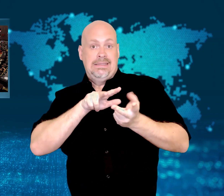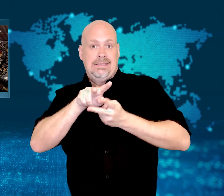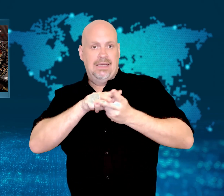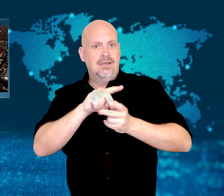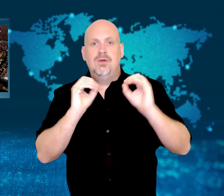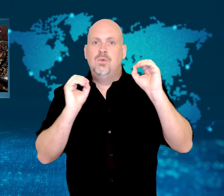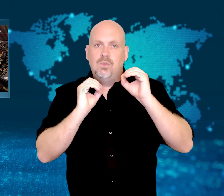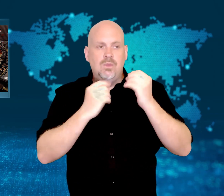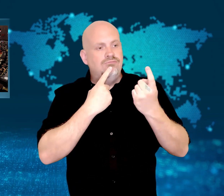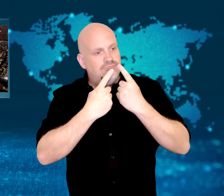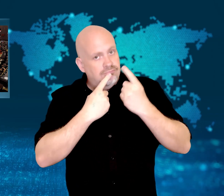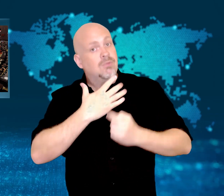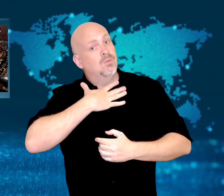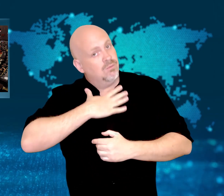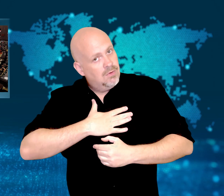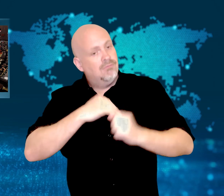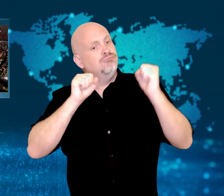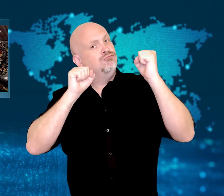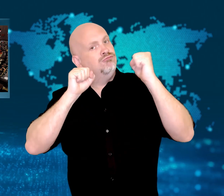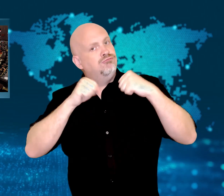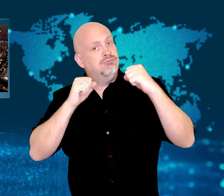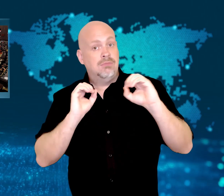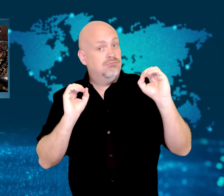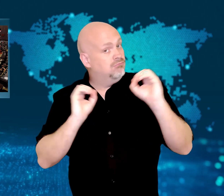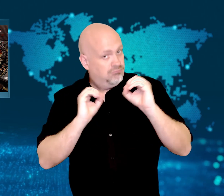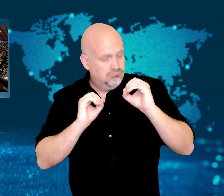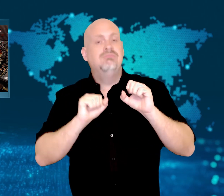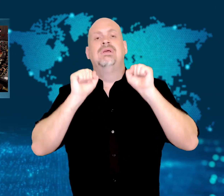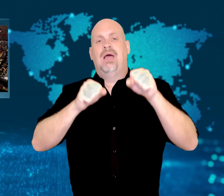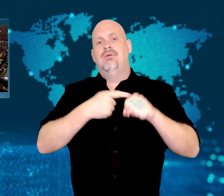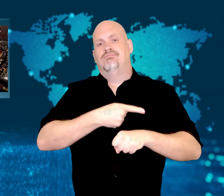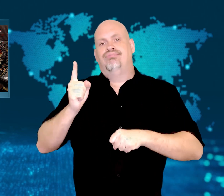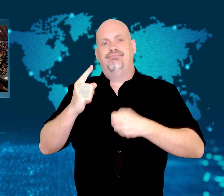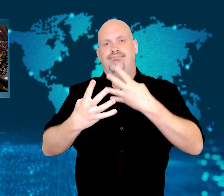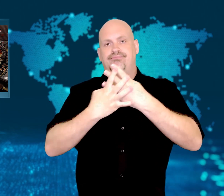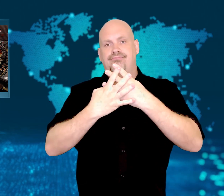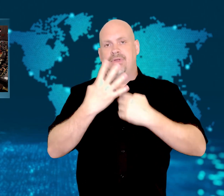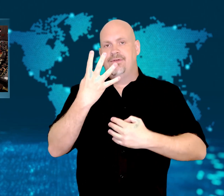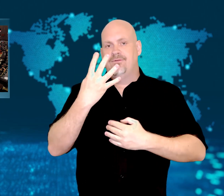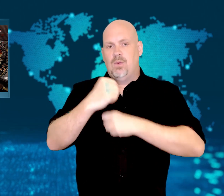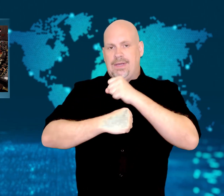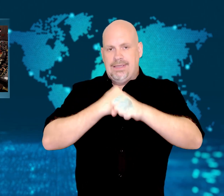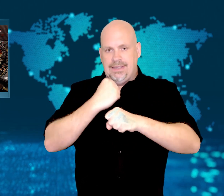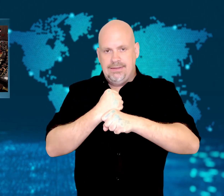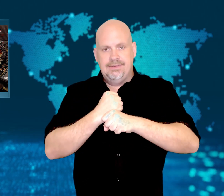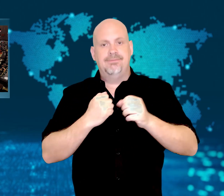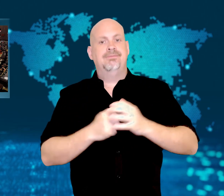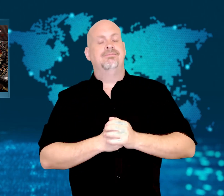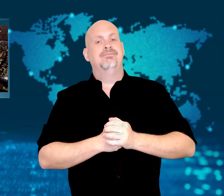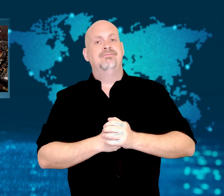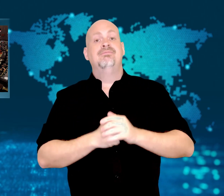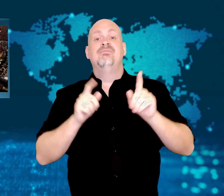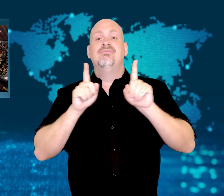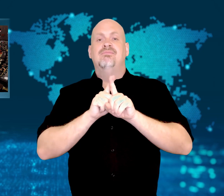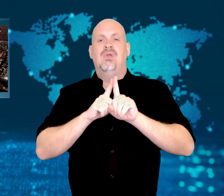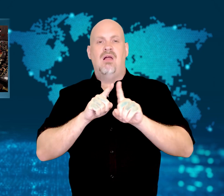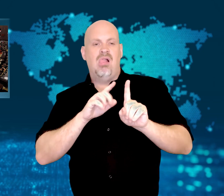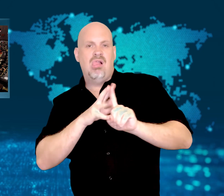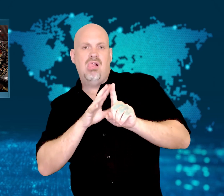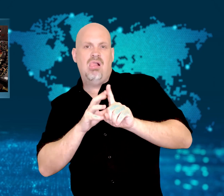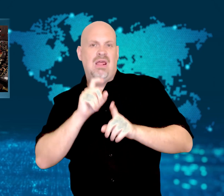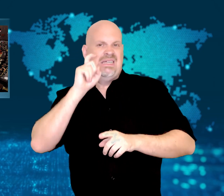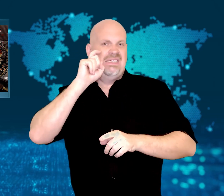and a 15-year term faces those who take part in sexual exploitation.